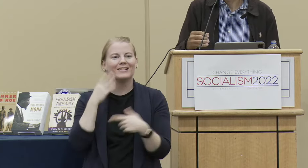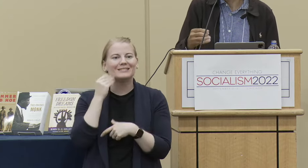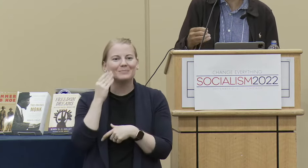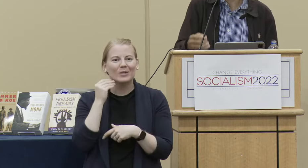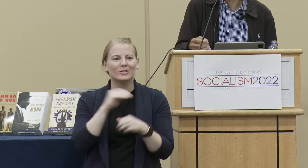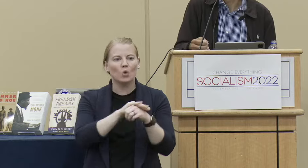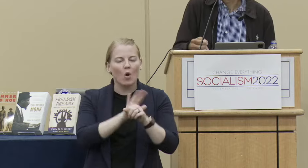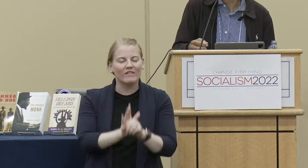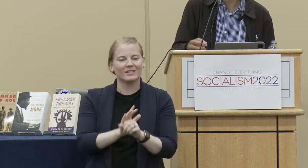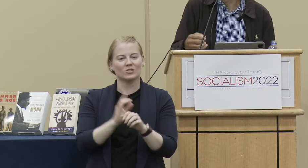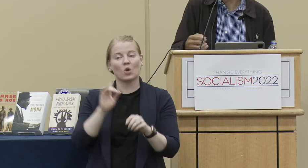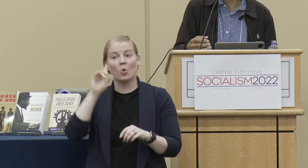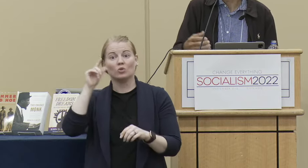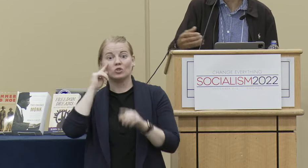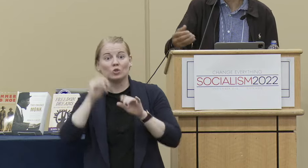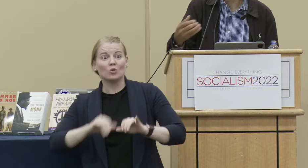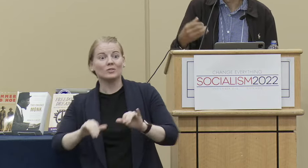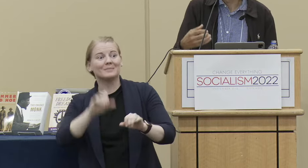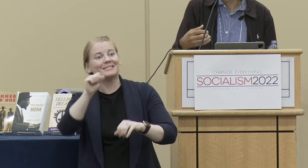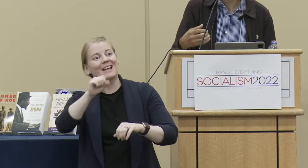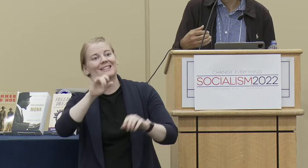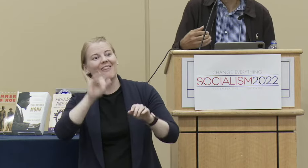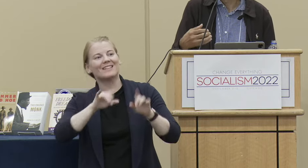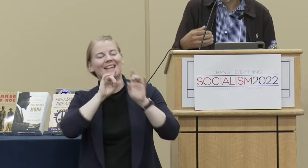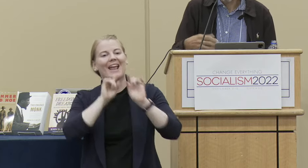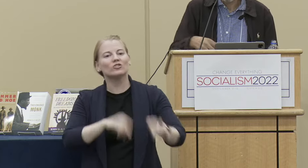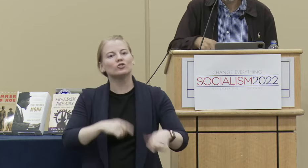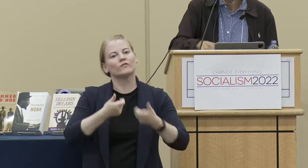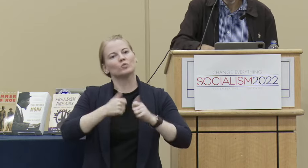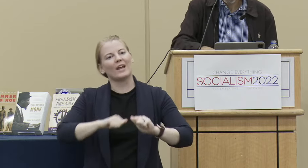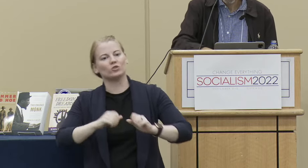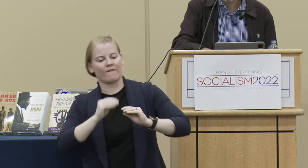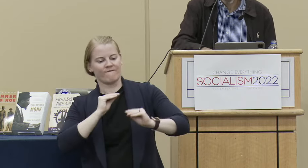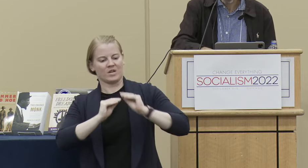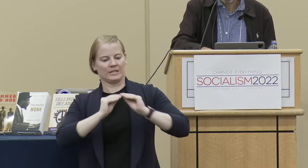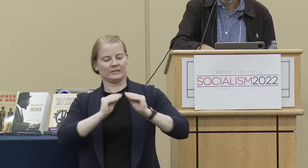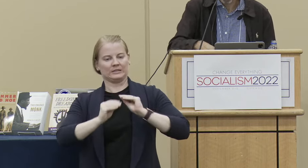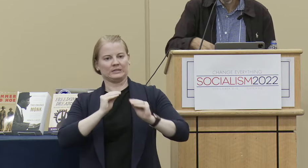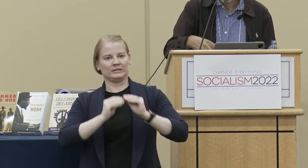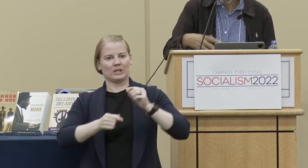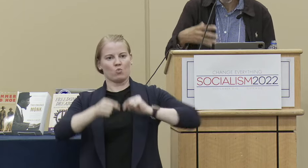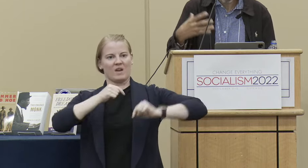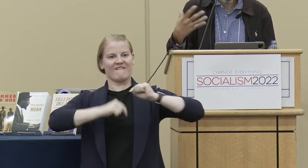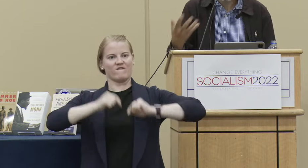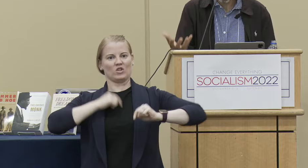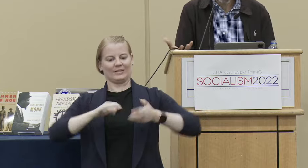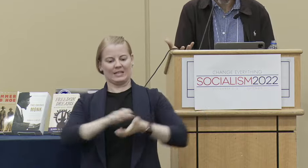that. Yes, socialism could actually -- is the answer to